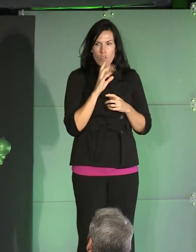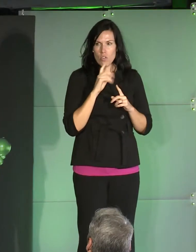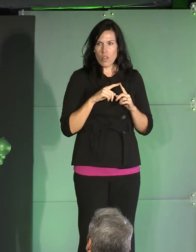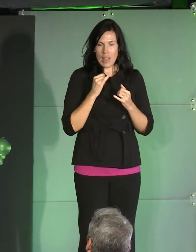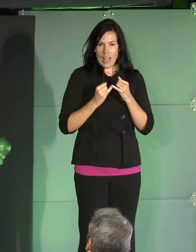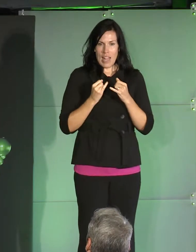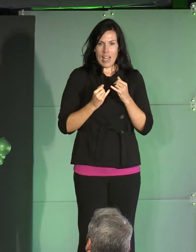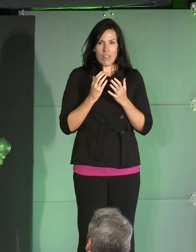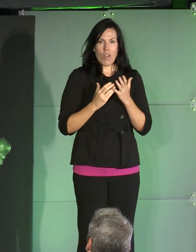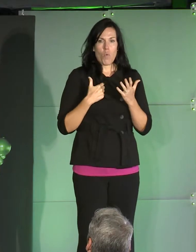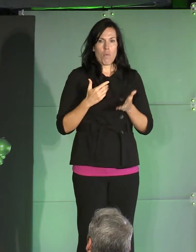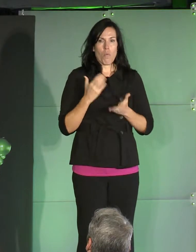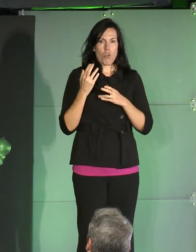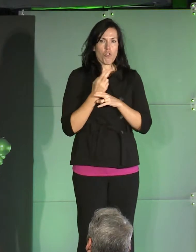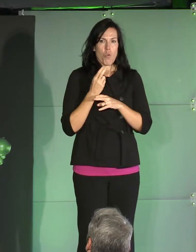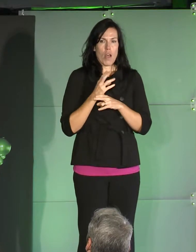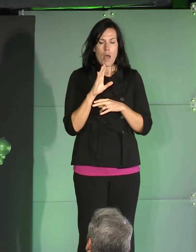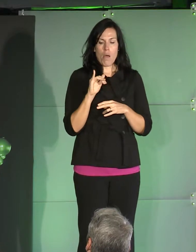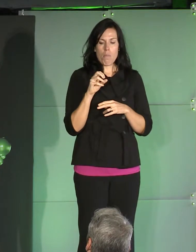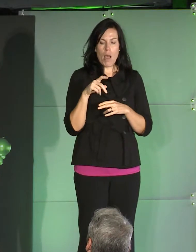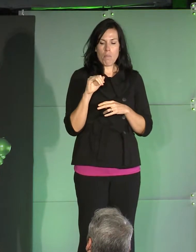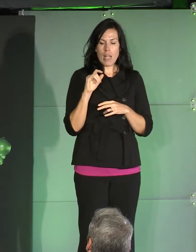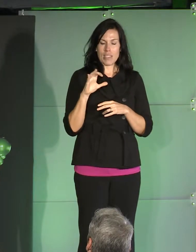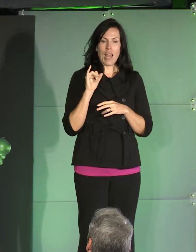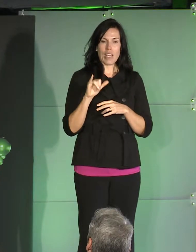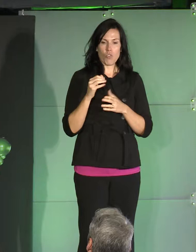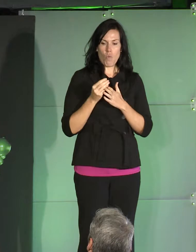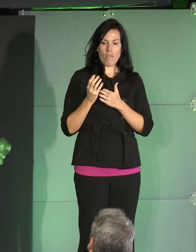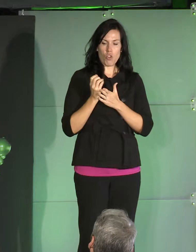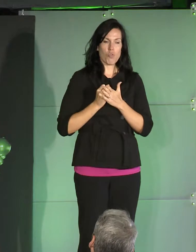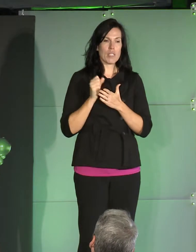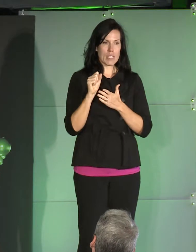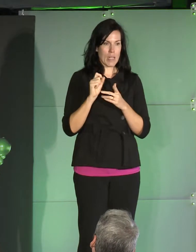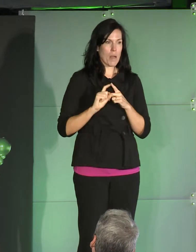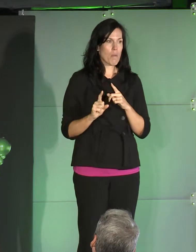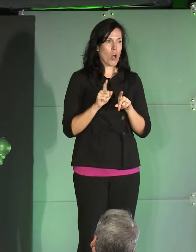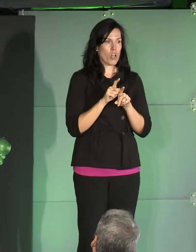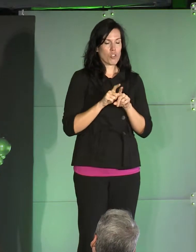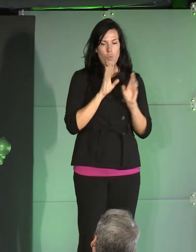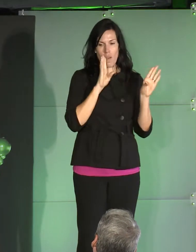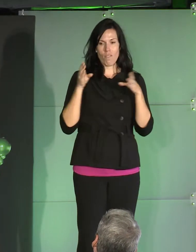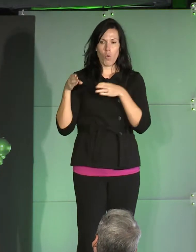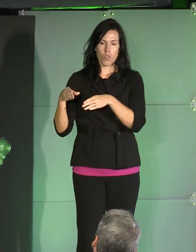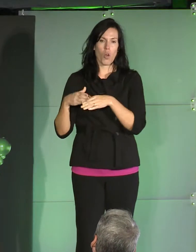we had proposed to use the bioplastic as a revenue stream, but instead focus on possibly experimenting and making